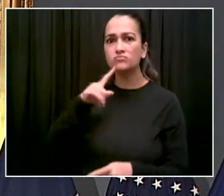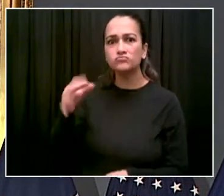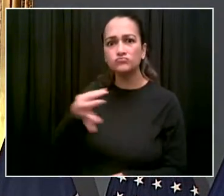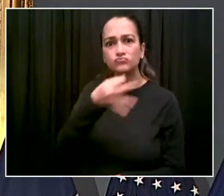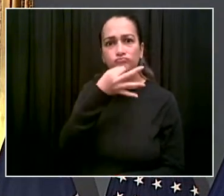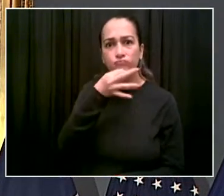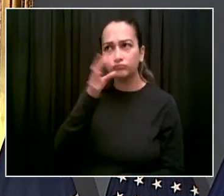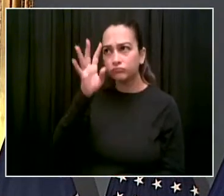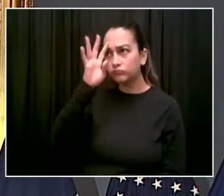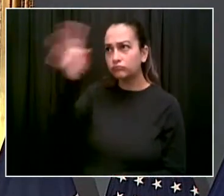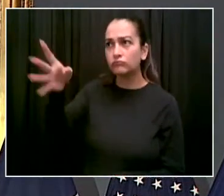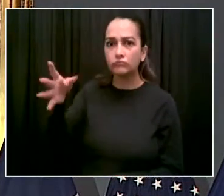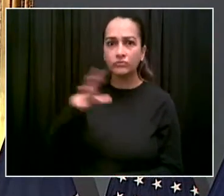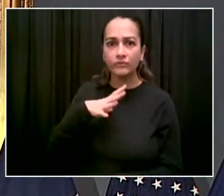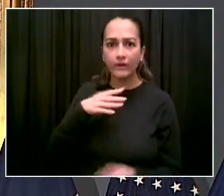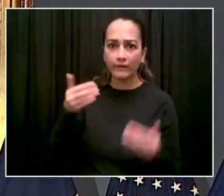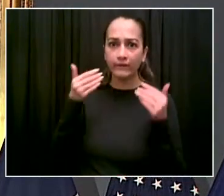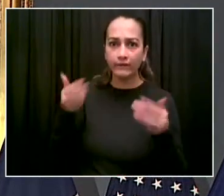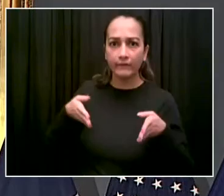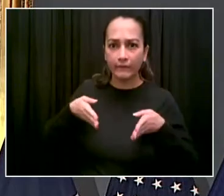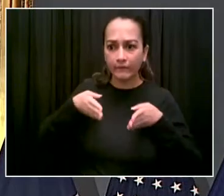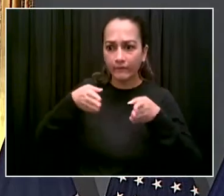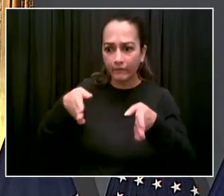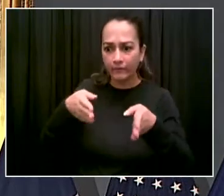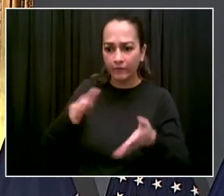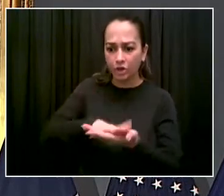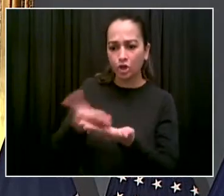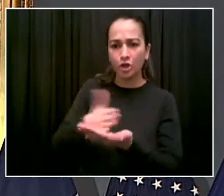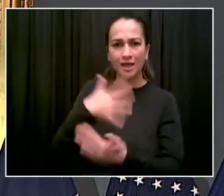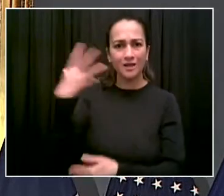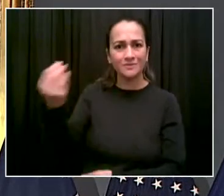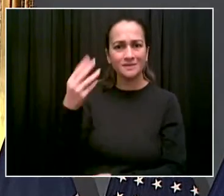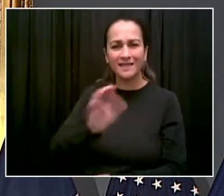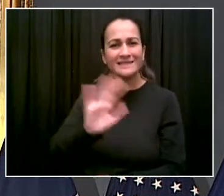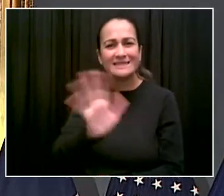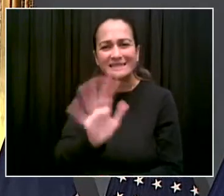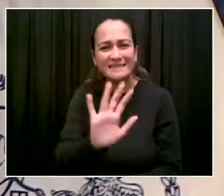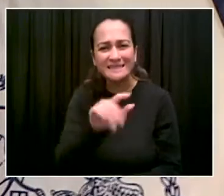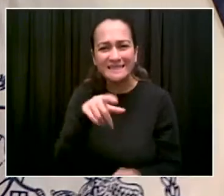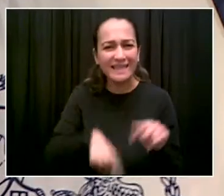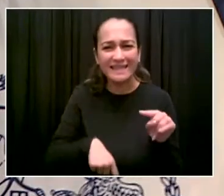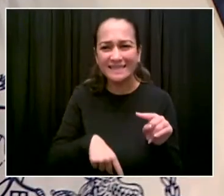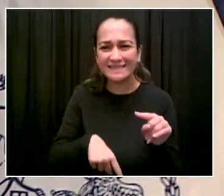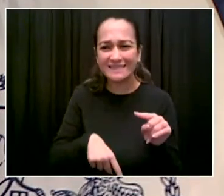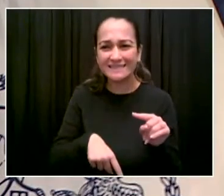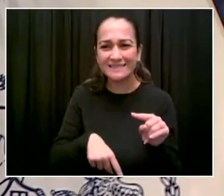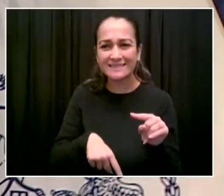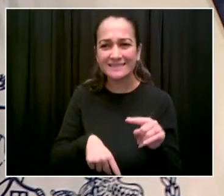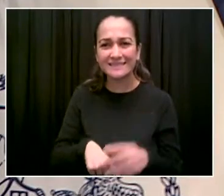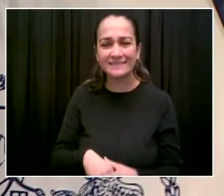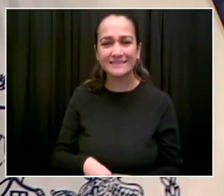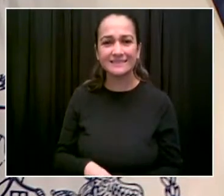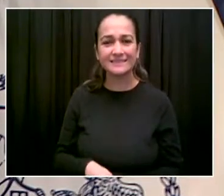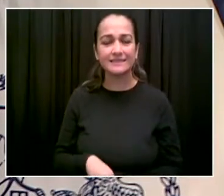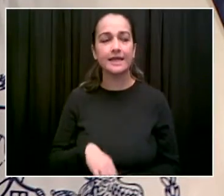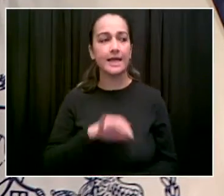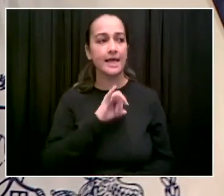THAT COULD BE A PROBLEM THAT WE